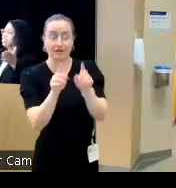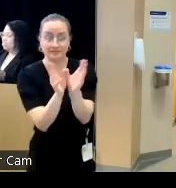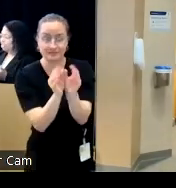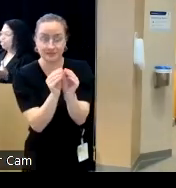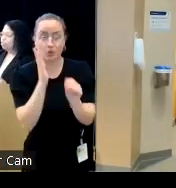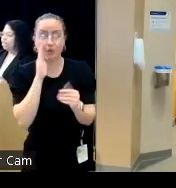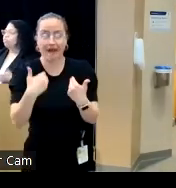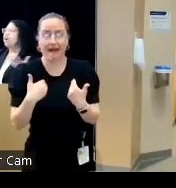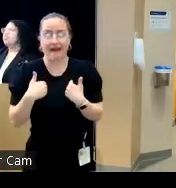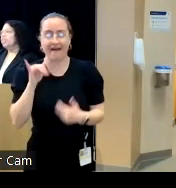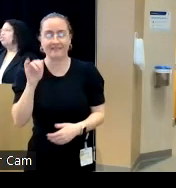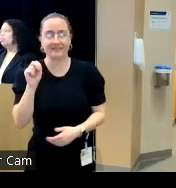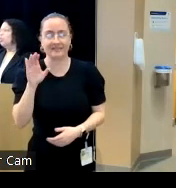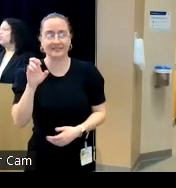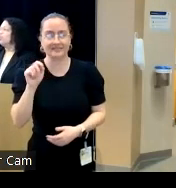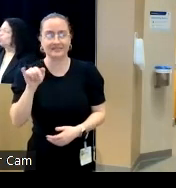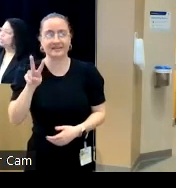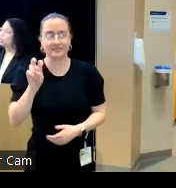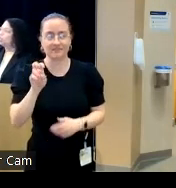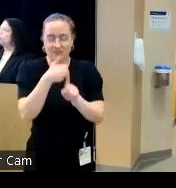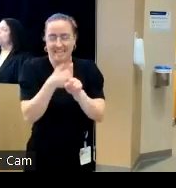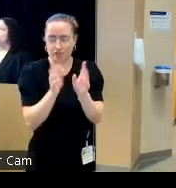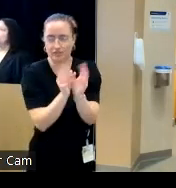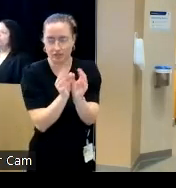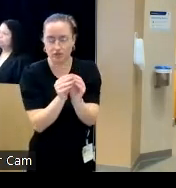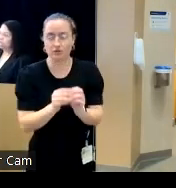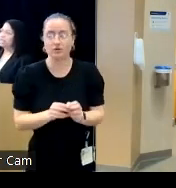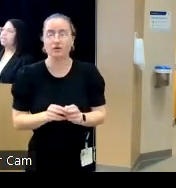at each session because part of the issue of course is wanting to demonstrate feasibility